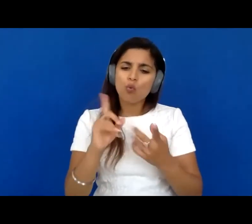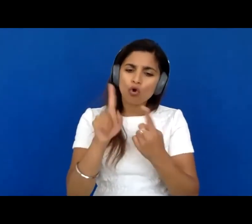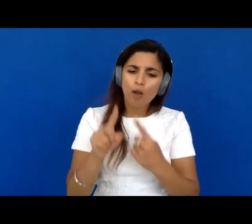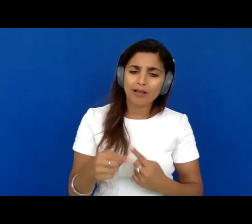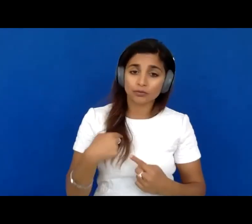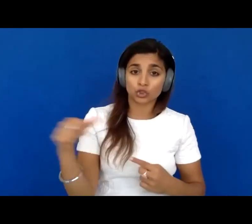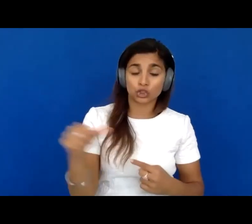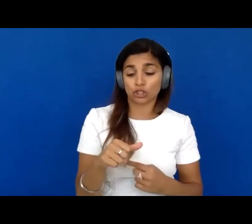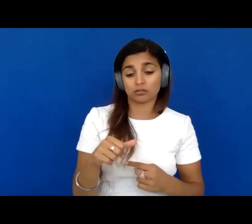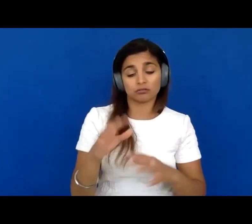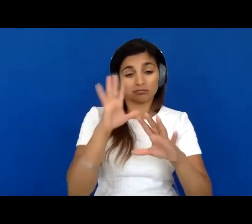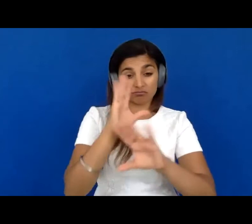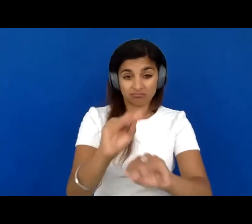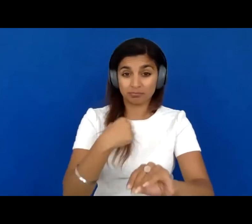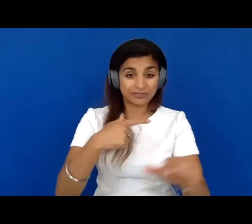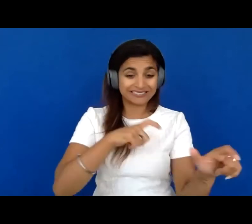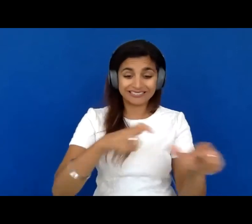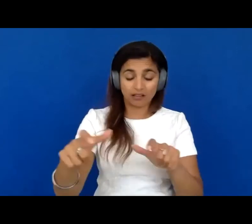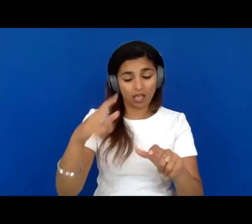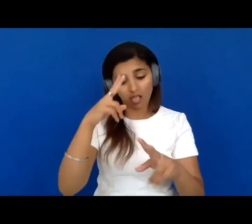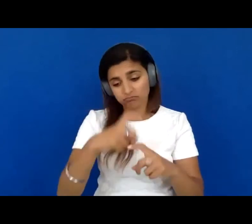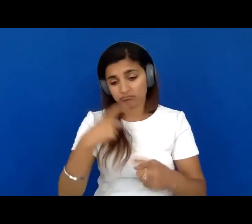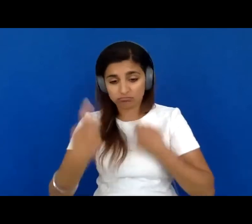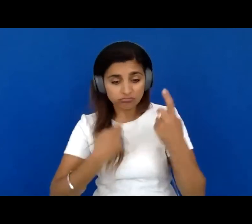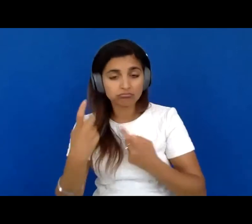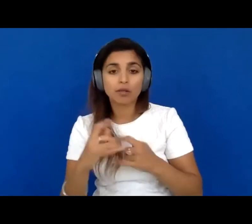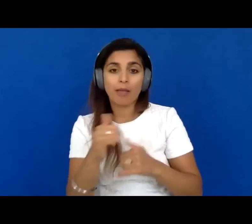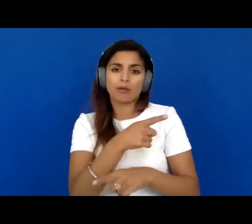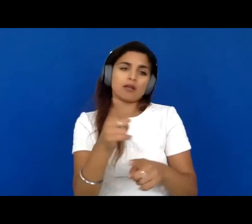exploring of course like most of us when you apply for a symposium or a workshop